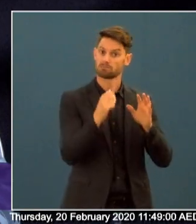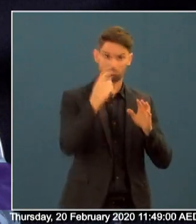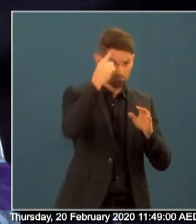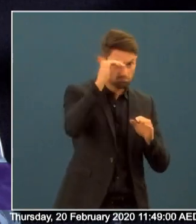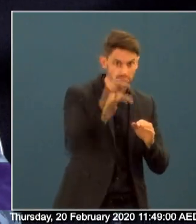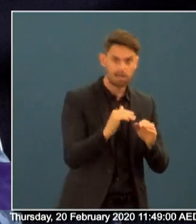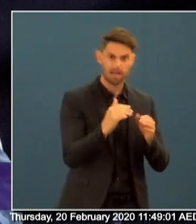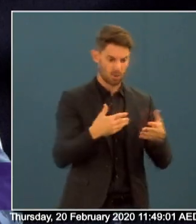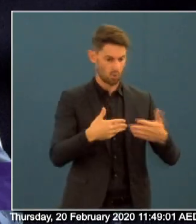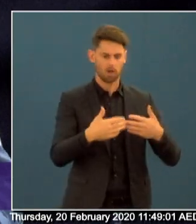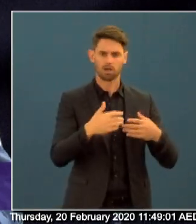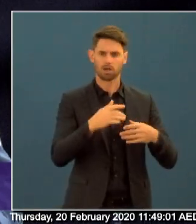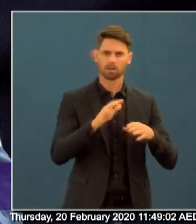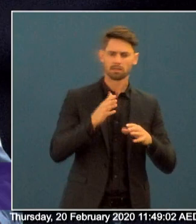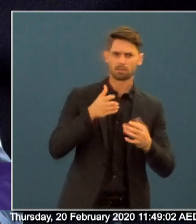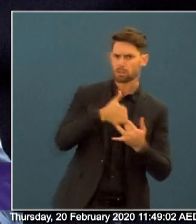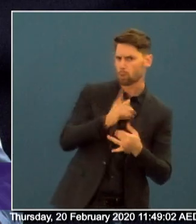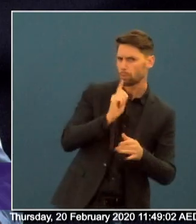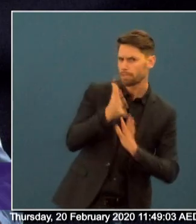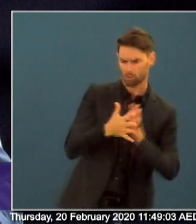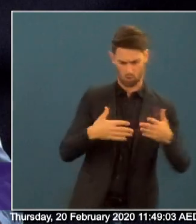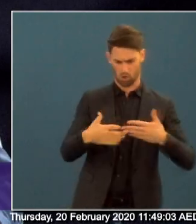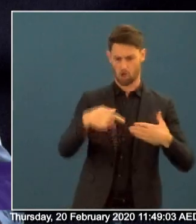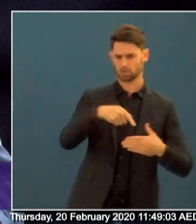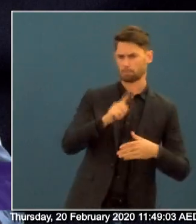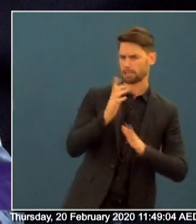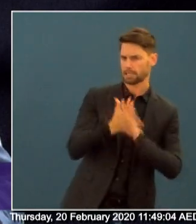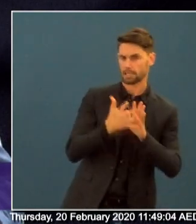What's logistics code for? Practicalities and cost.